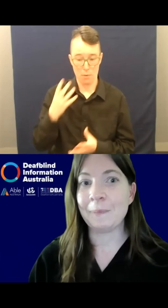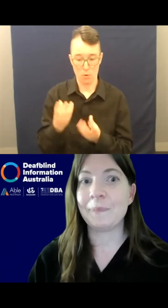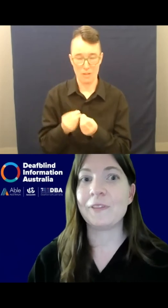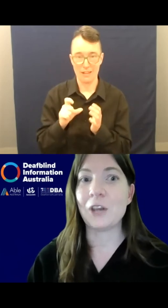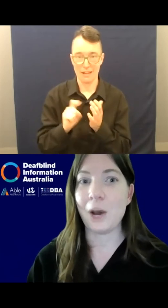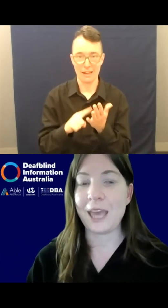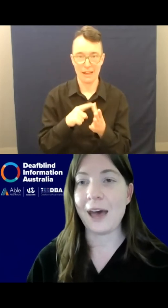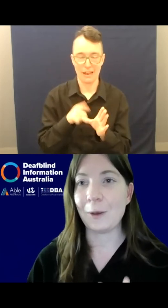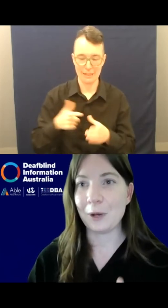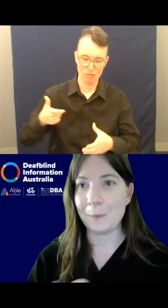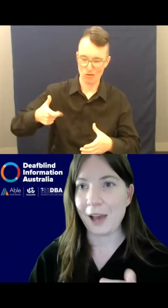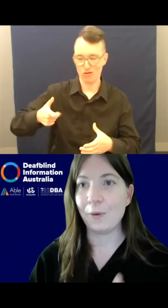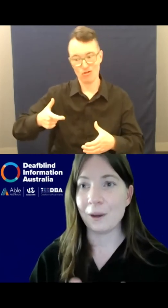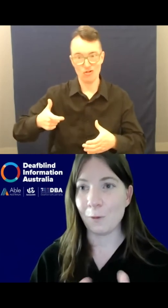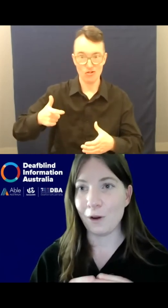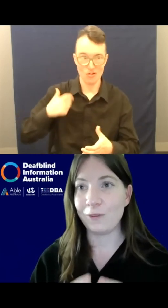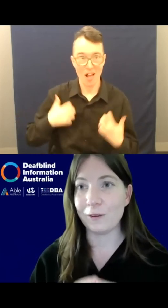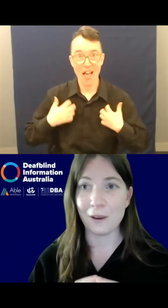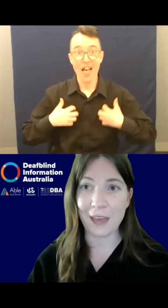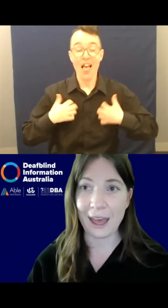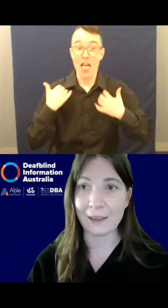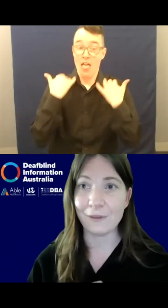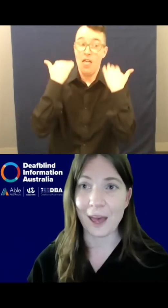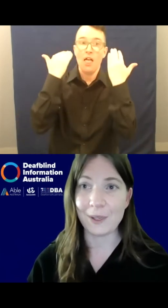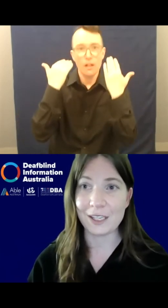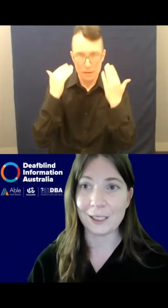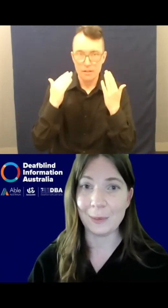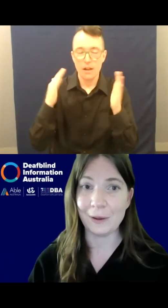So knowing how to bring it back within what feels okay for that particular person.